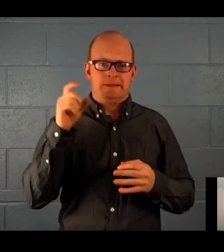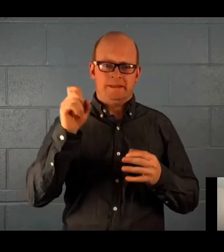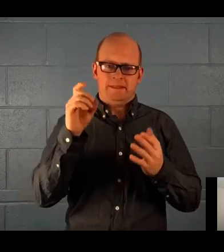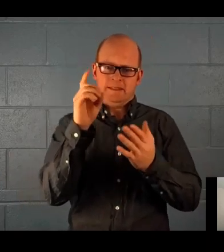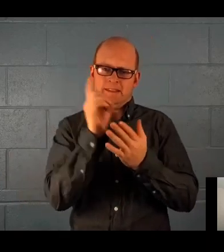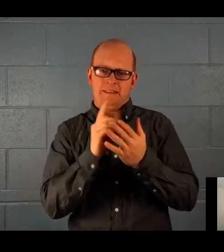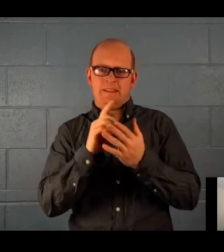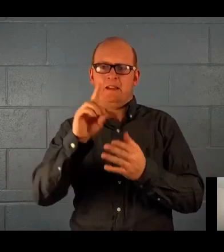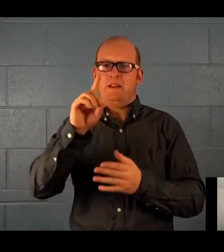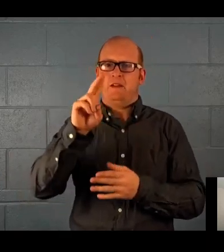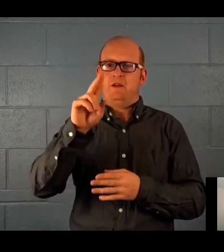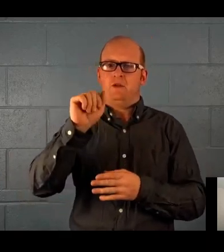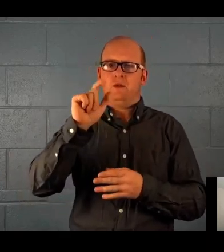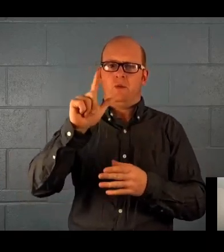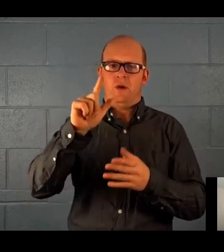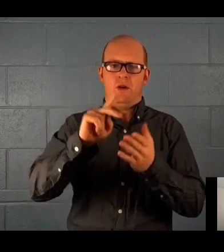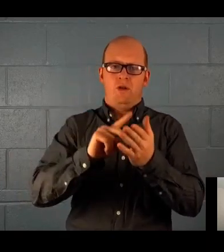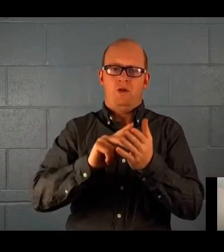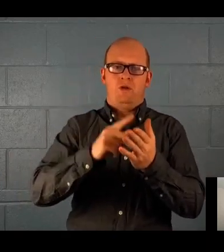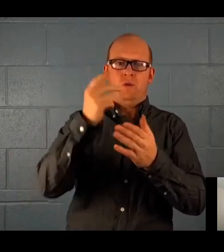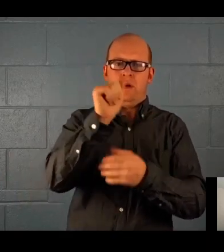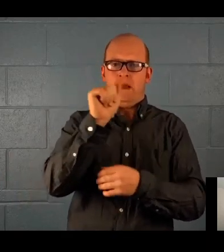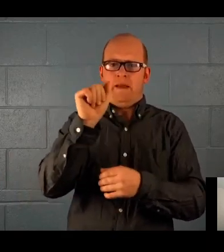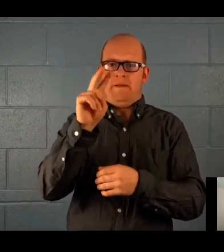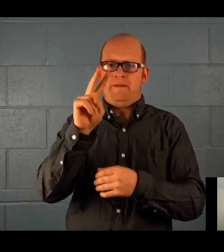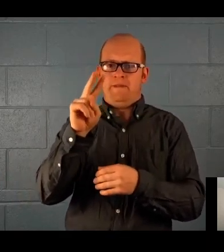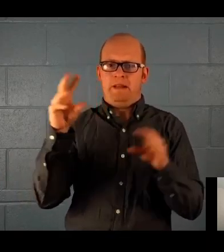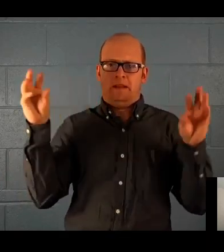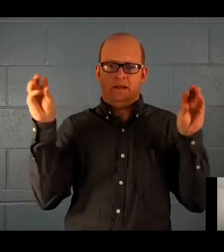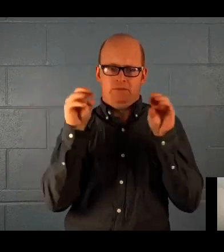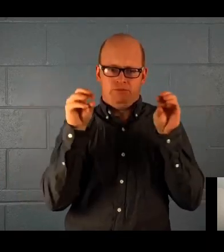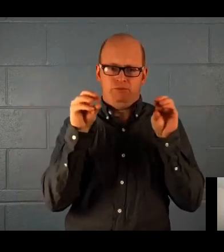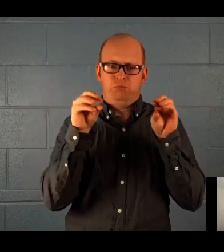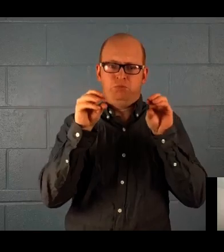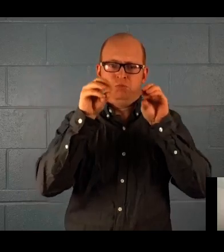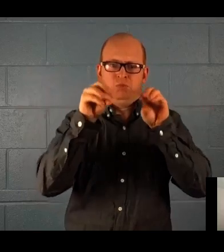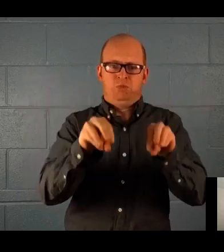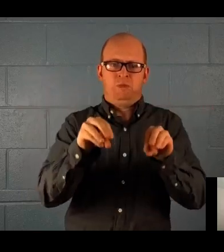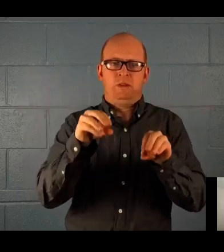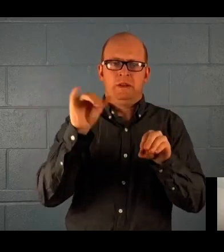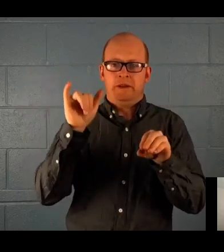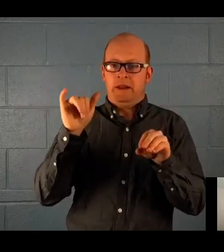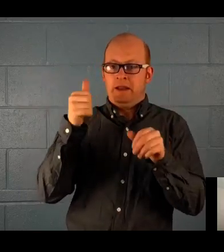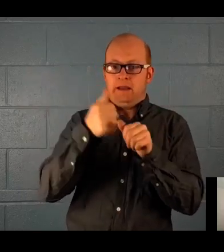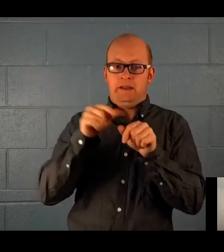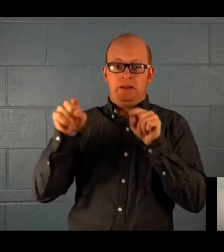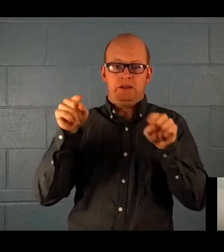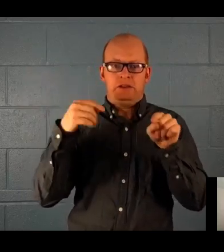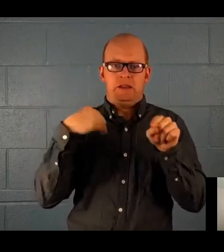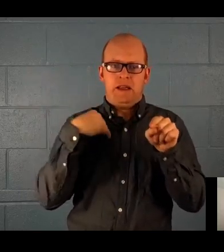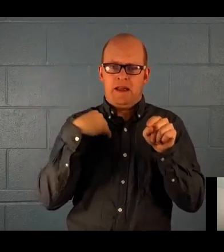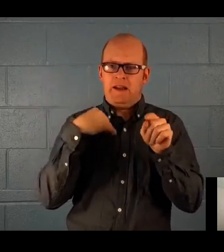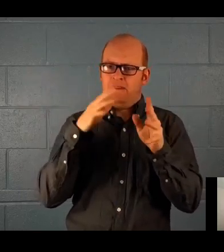dual AAV vector systems, where in each capsid contains a piece of DNA that was completely defined.